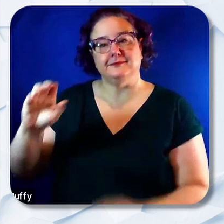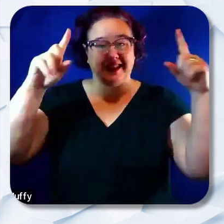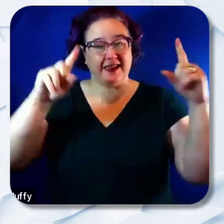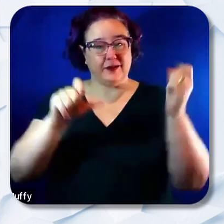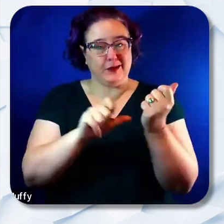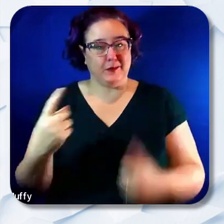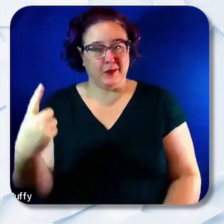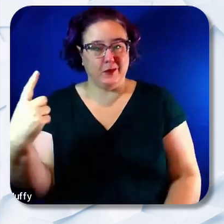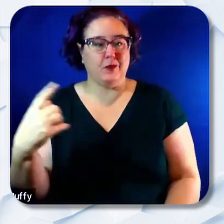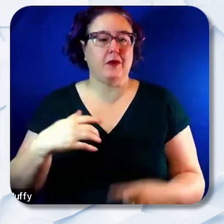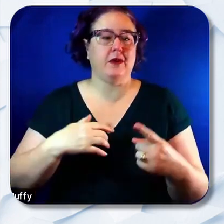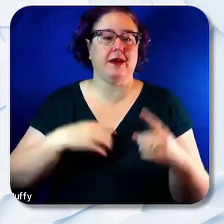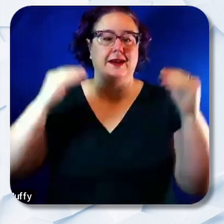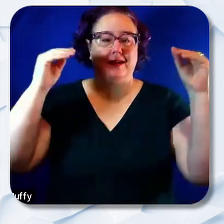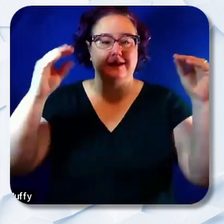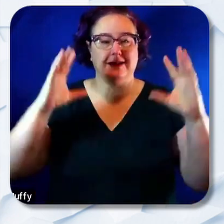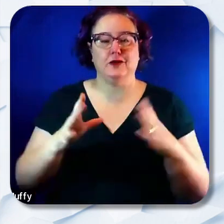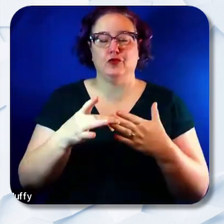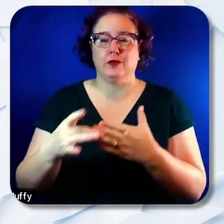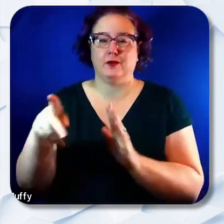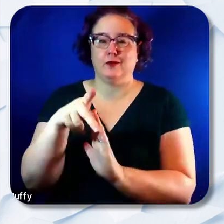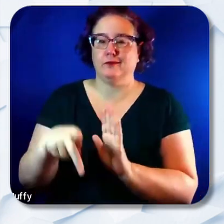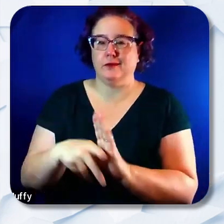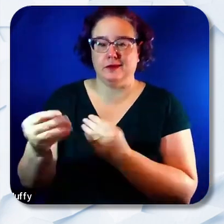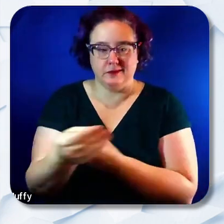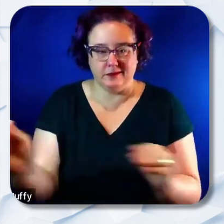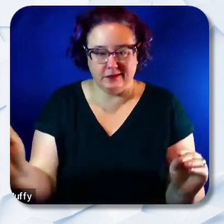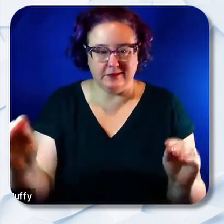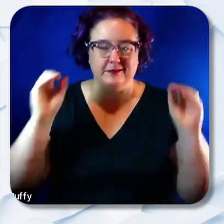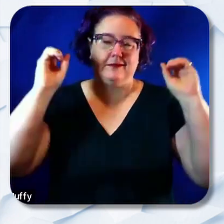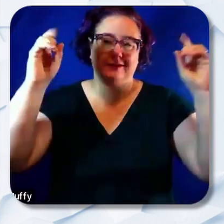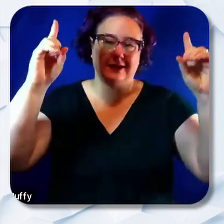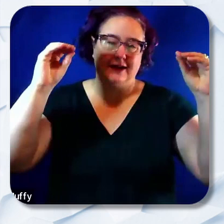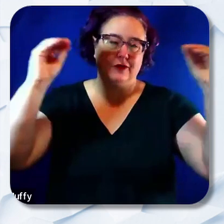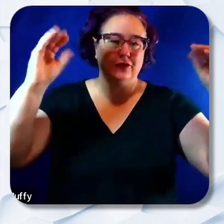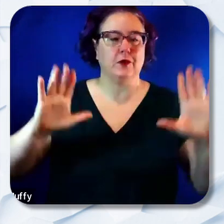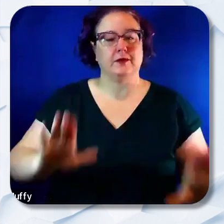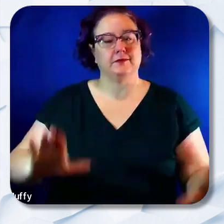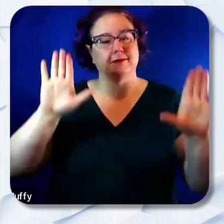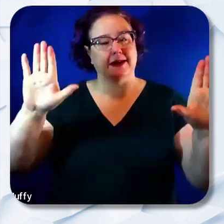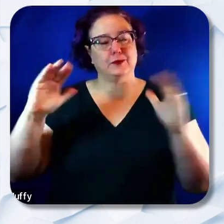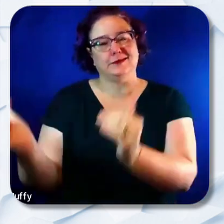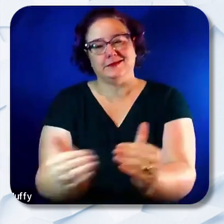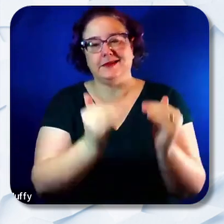and Leader Policy Office at the Educator Excellence and Equity Division at the CDEI wanted to